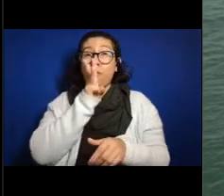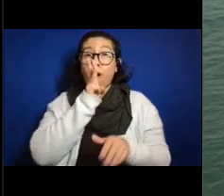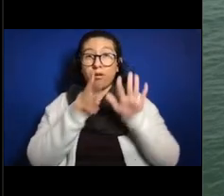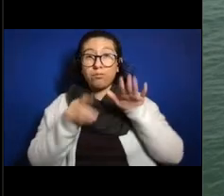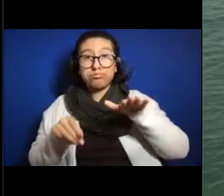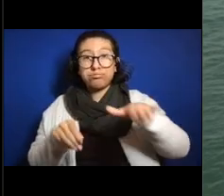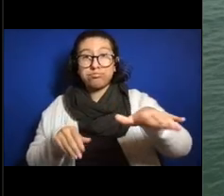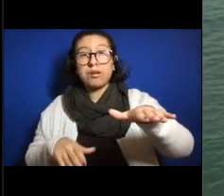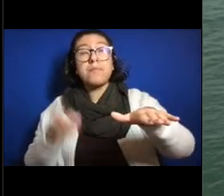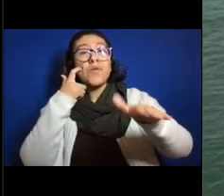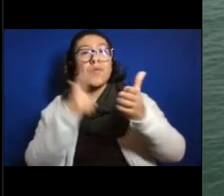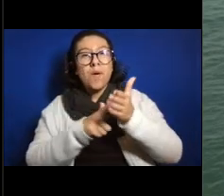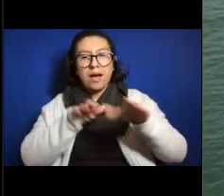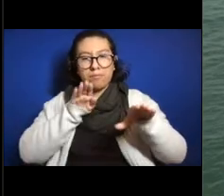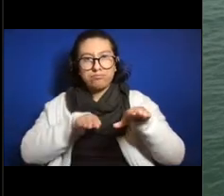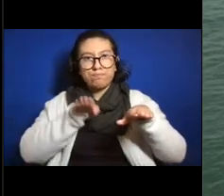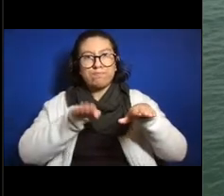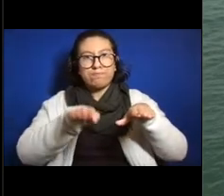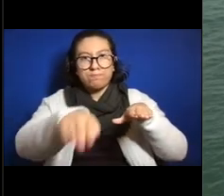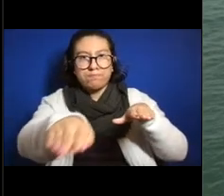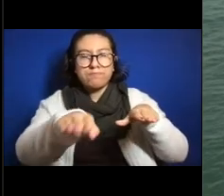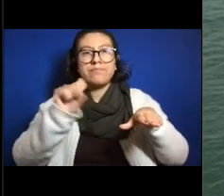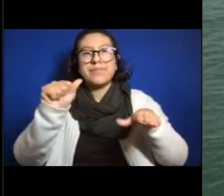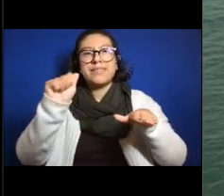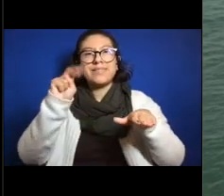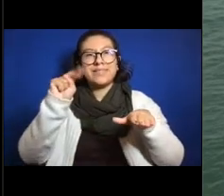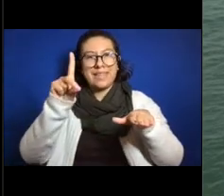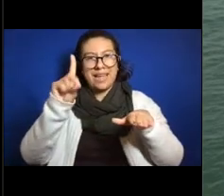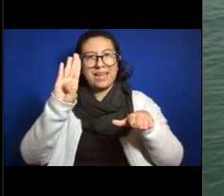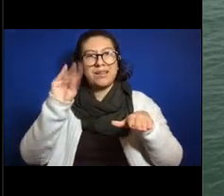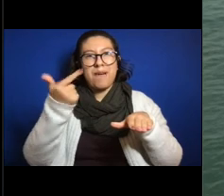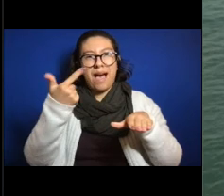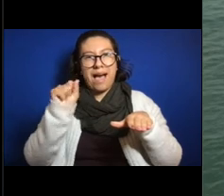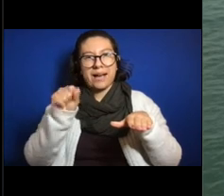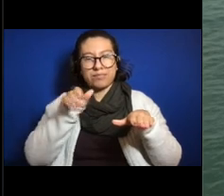the little bit of beach that they have left. But in some places, the beaches are eroding